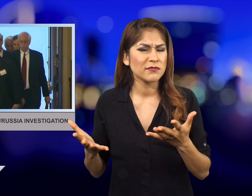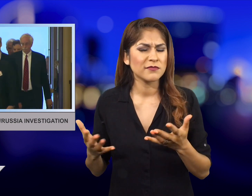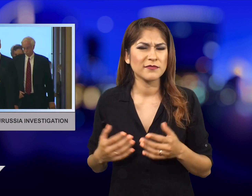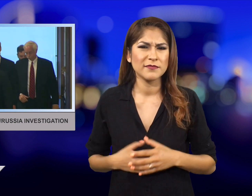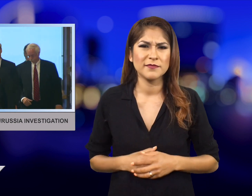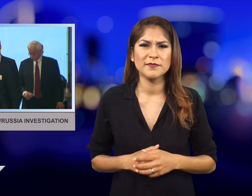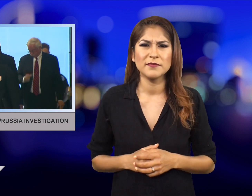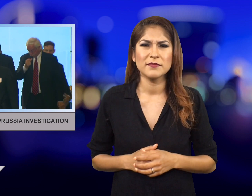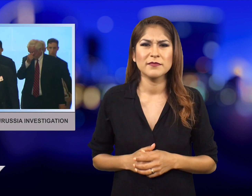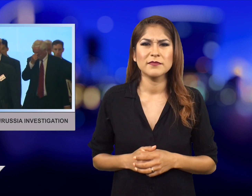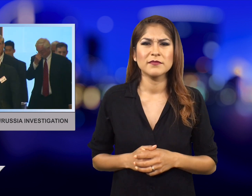at Trump Tower.